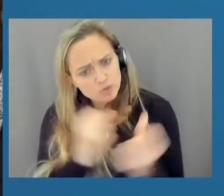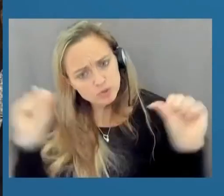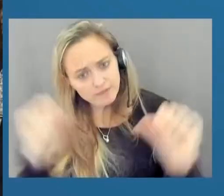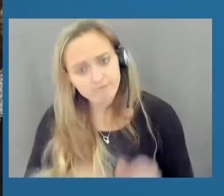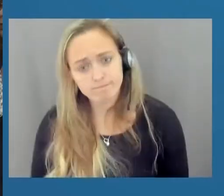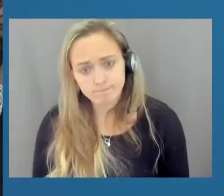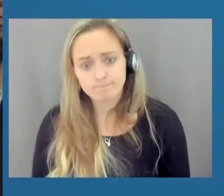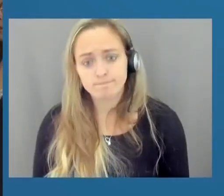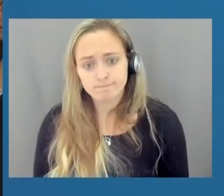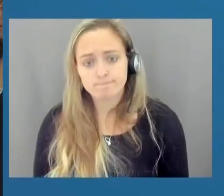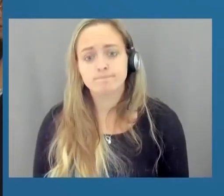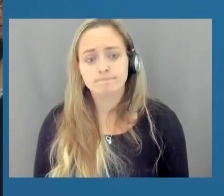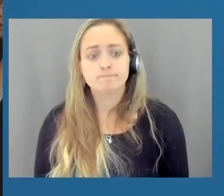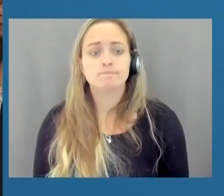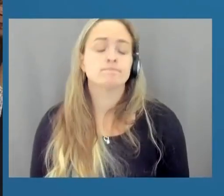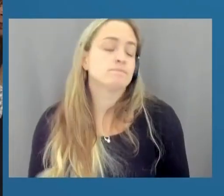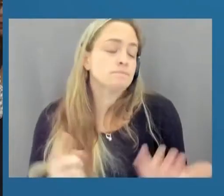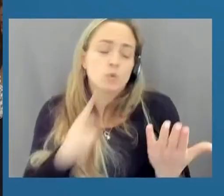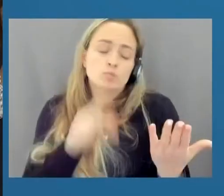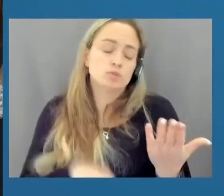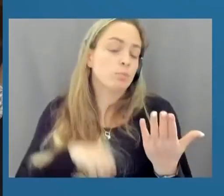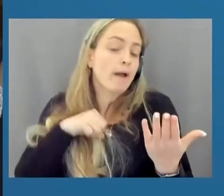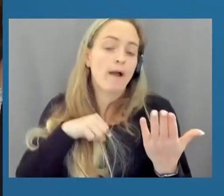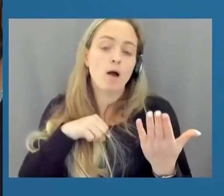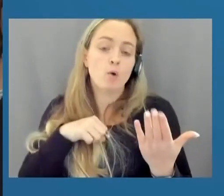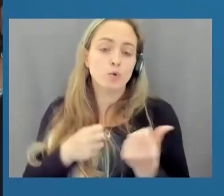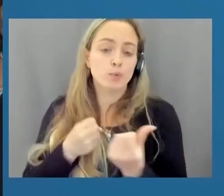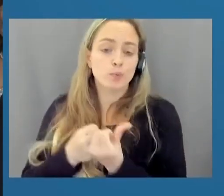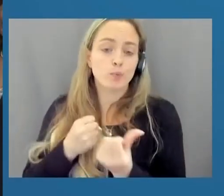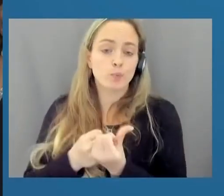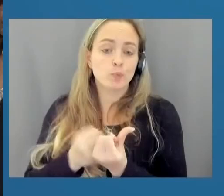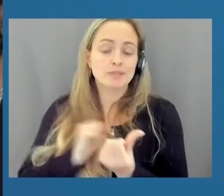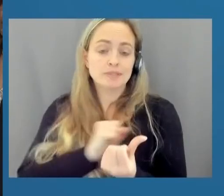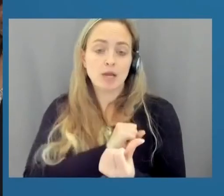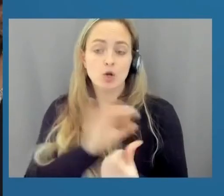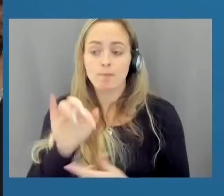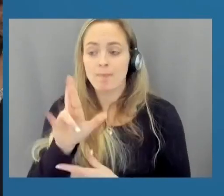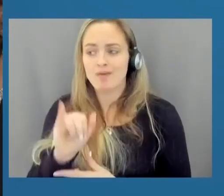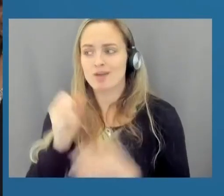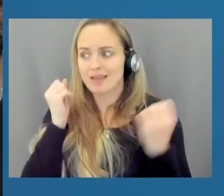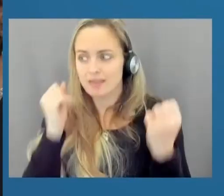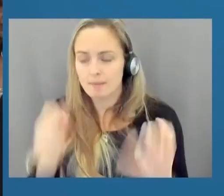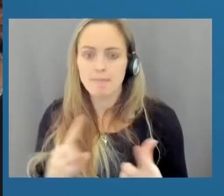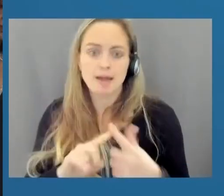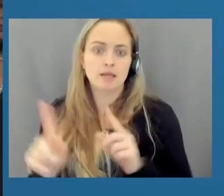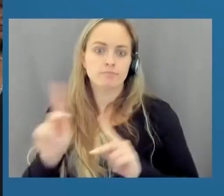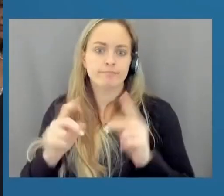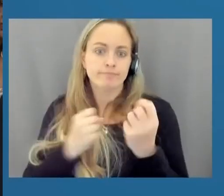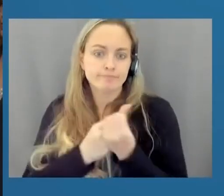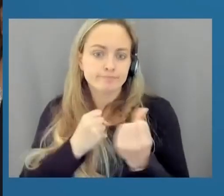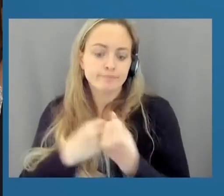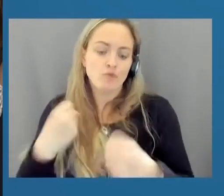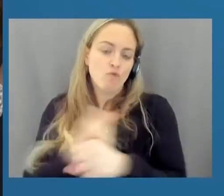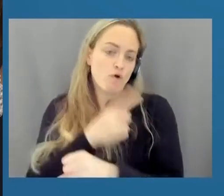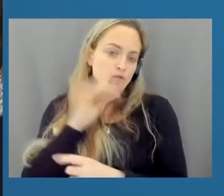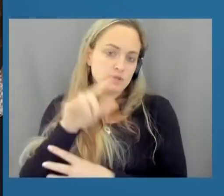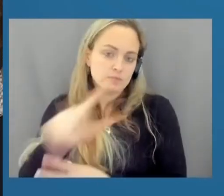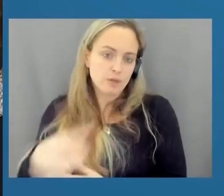And so I'm just really proud to stand with Senator Myre and the many Tylers advocates who fought for this reality that we live in today